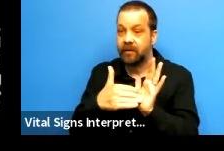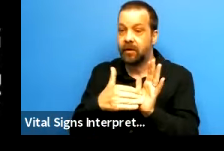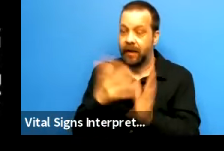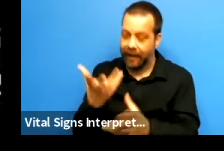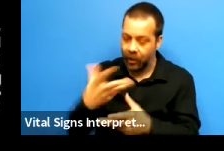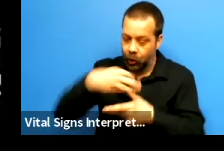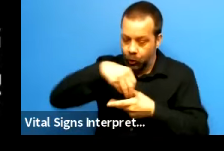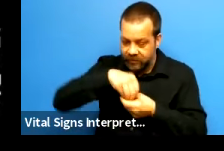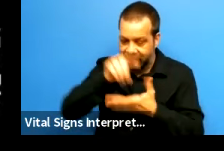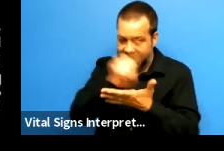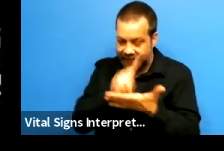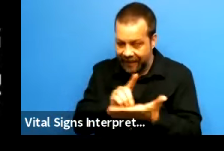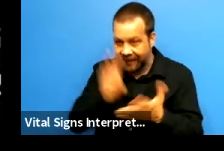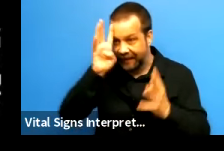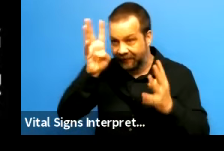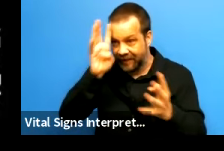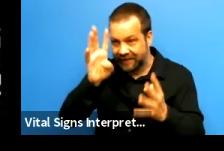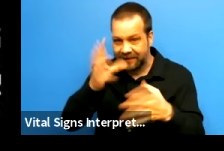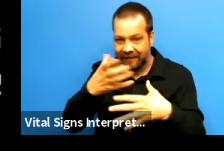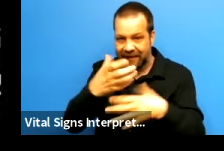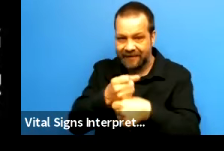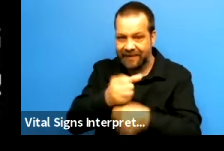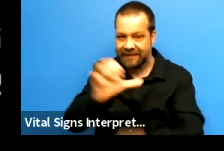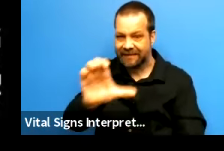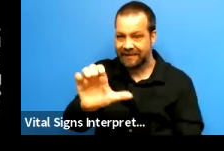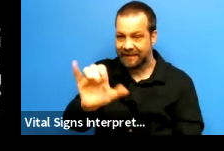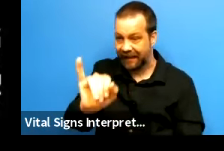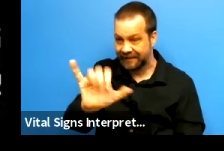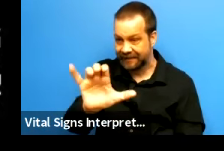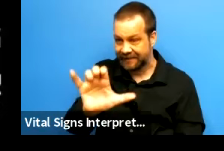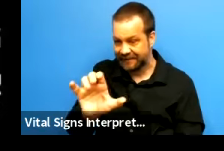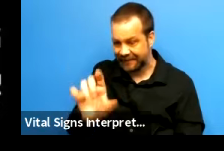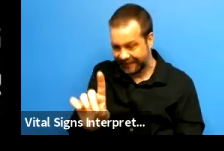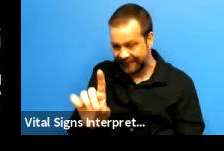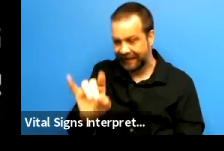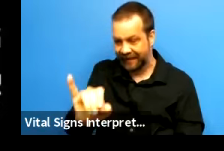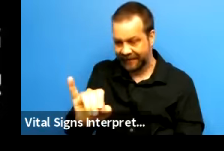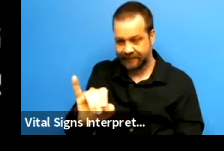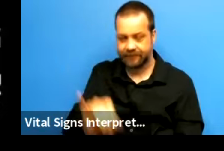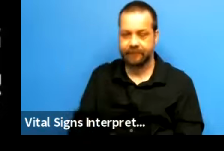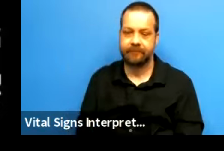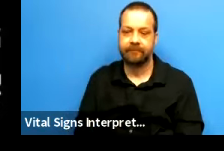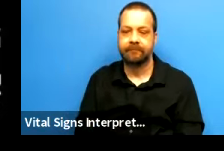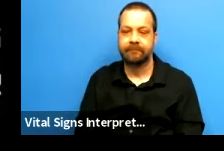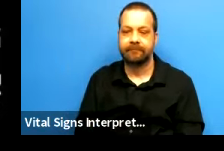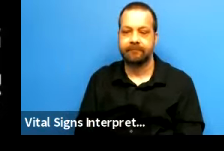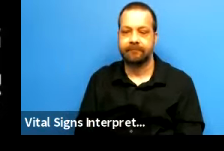We provide all kinds of accessibility-related services whether it's assisting folks